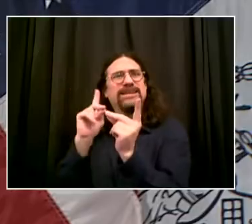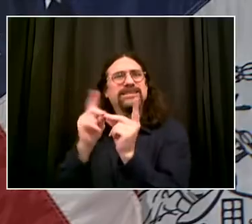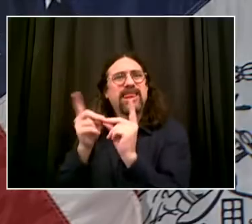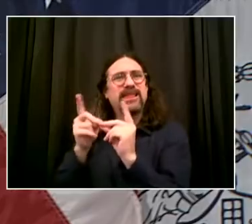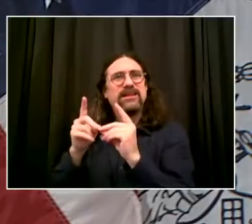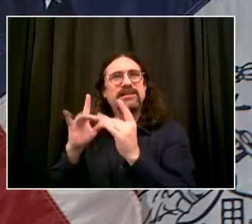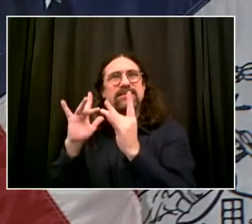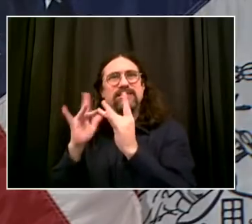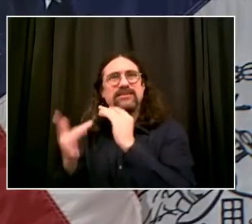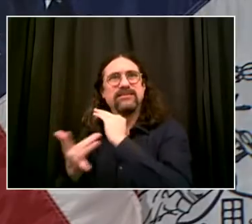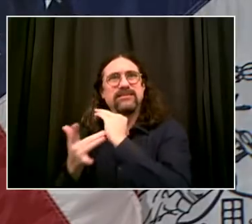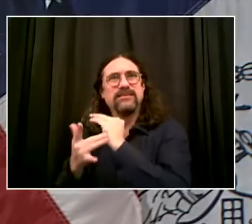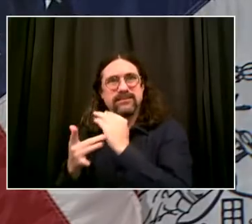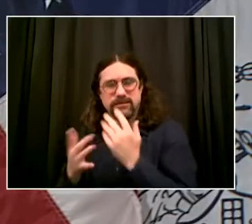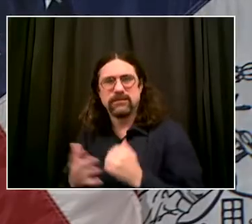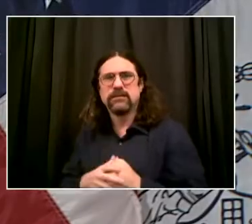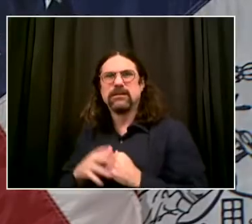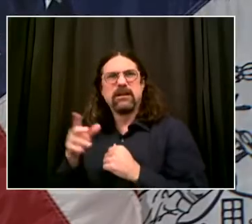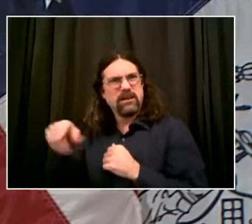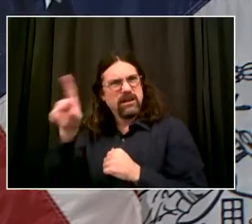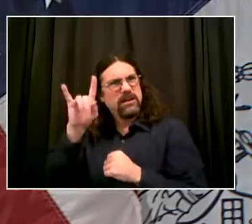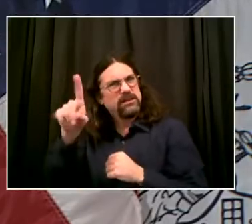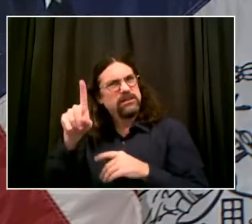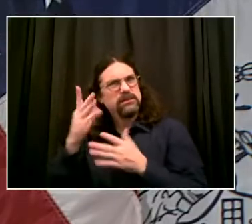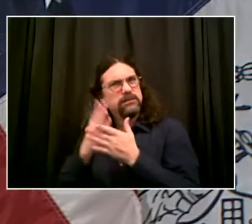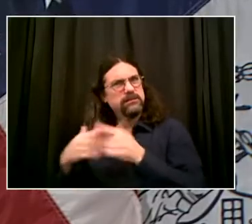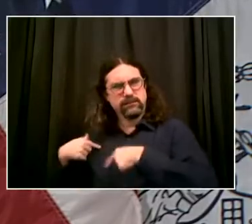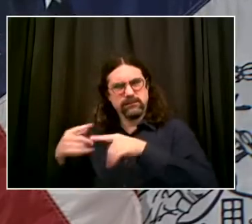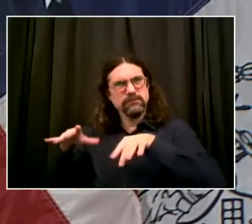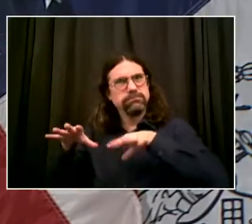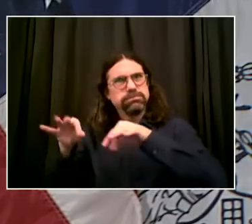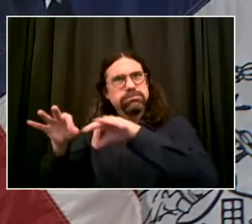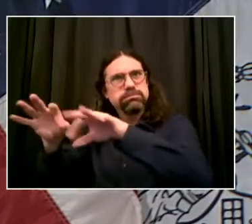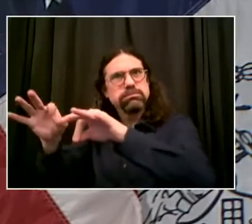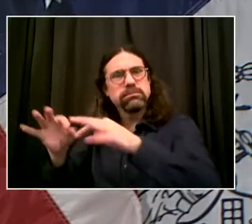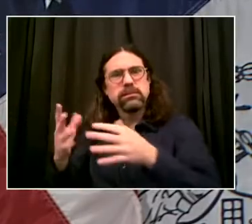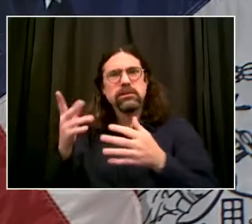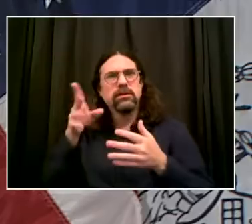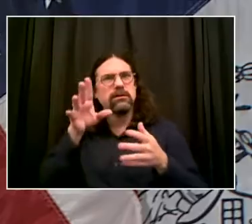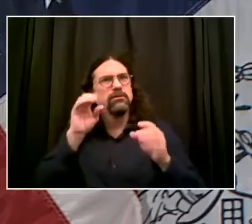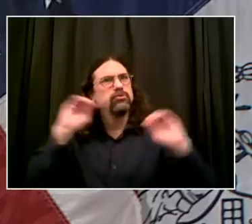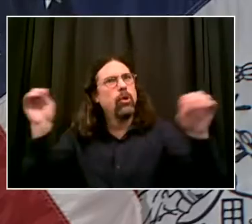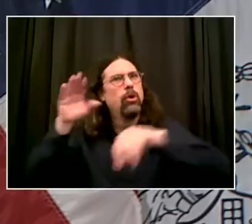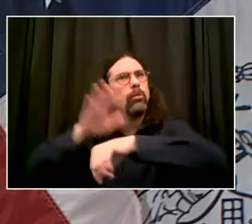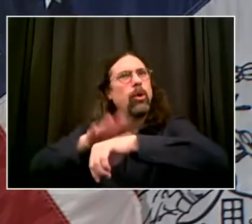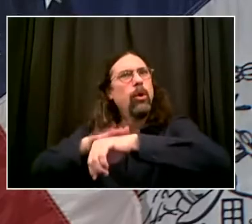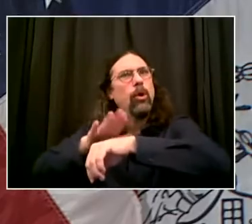APPROACHES IN NEW WAYS. TEACHERS ARE CONSTANTLY EXPERIENCING THAT IN AMAZING WAYS. I WANT TO EXPRESS MY END ADMIRATION FOR EDUCATORS WHO HAVE HAD TTO INNNOVATTE THROUGHHOUT THIS S